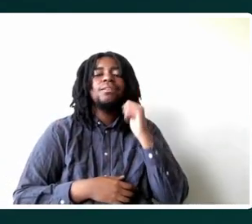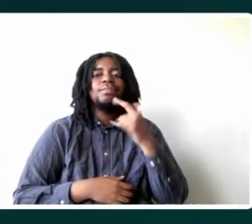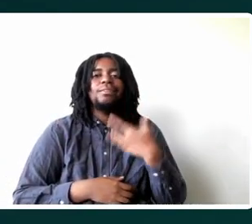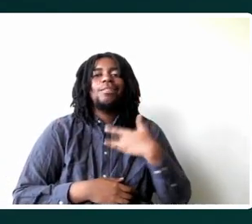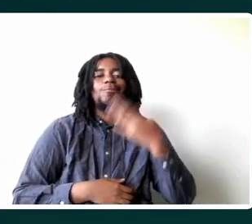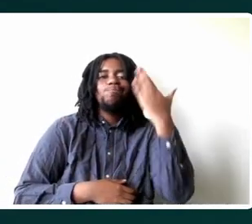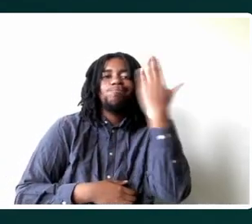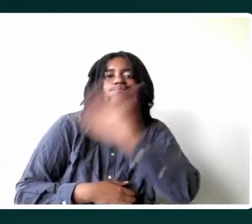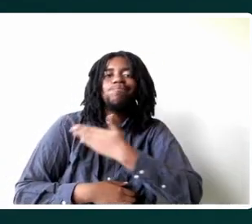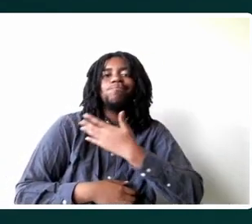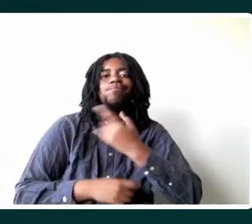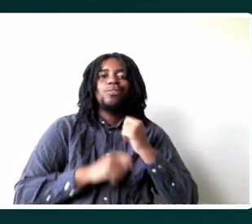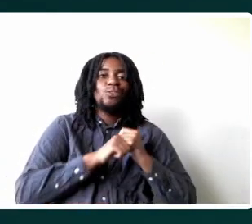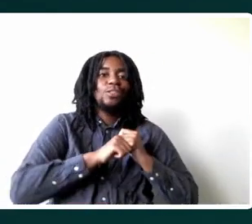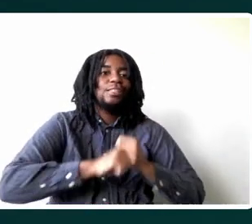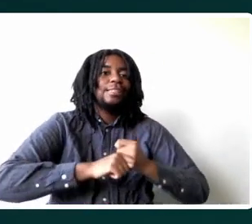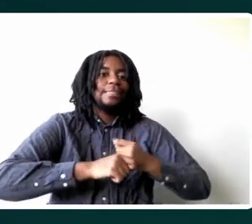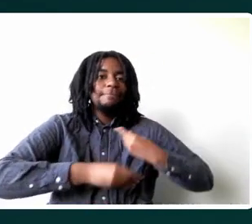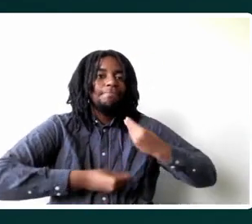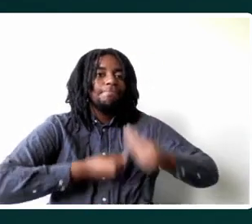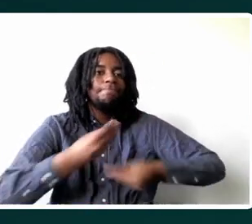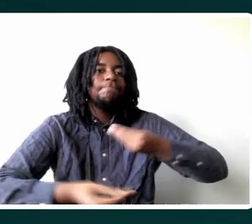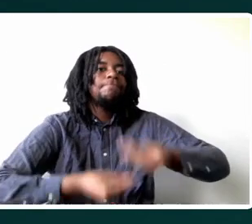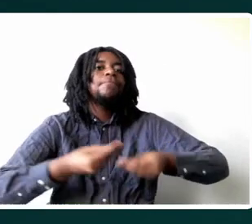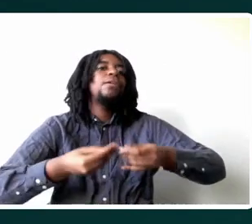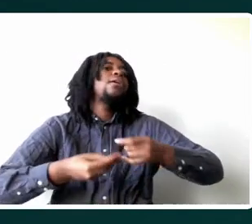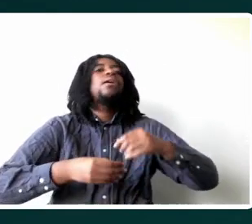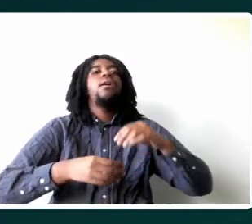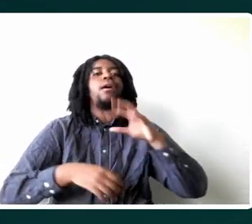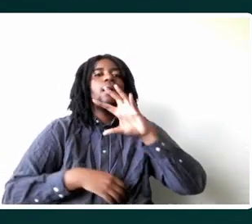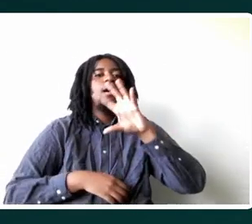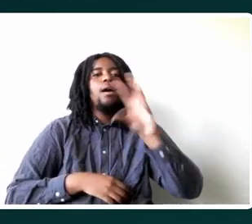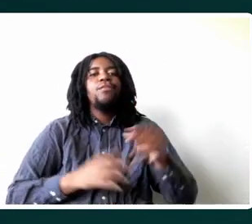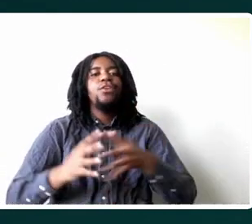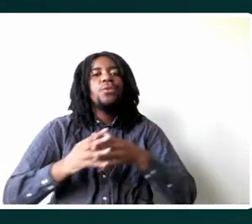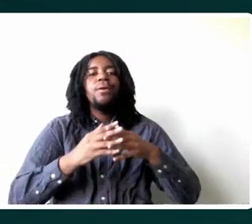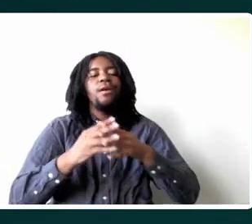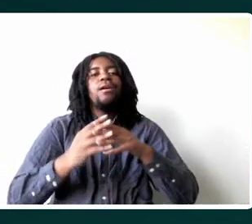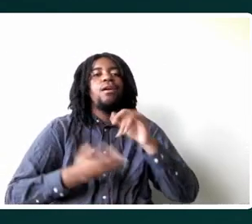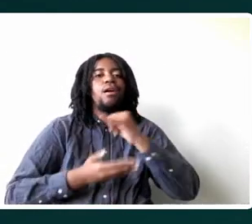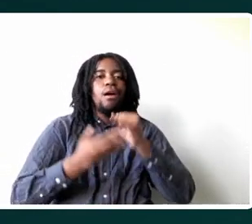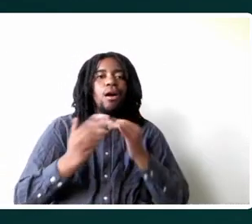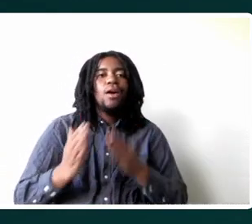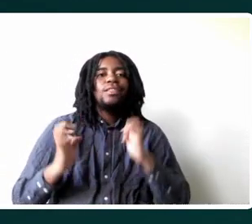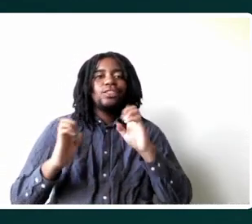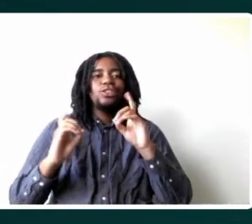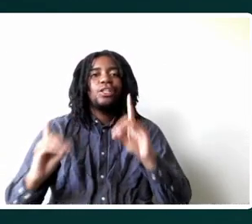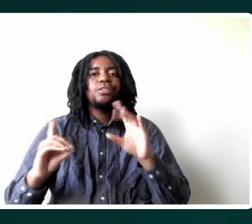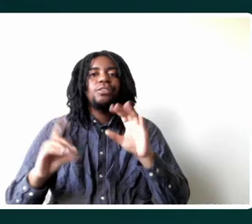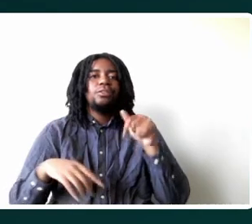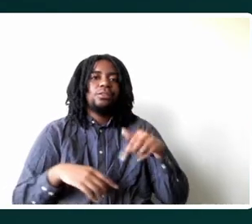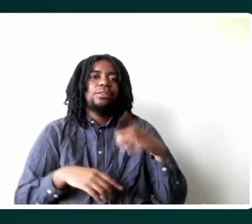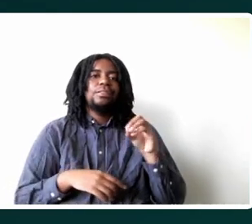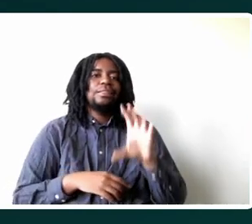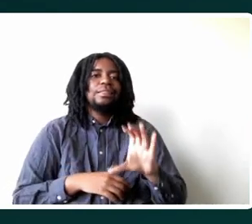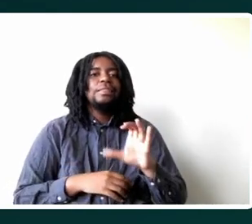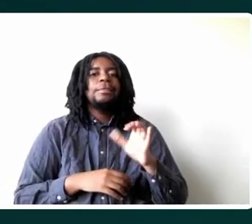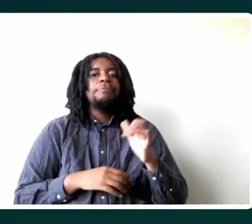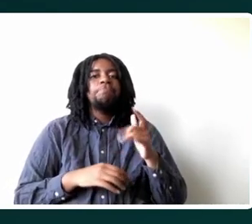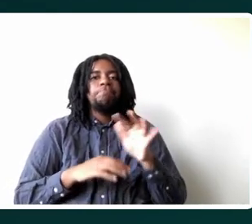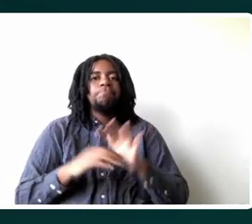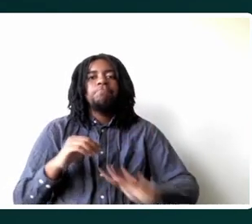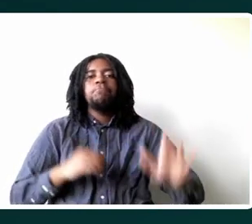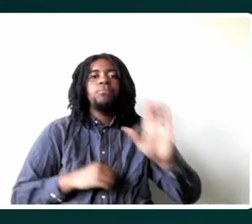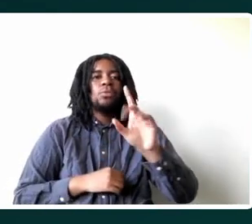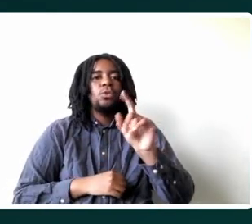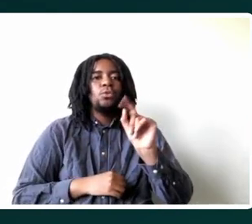and lineage of African American artist educators in Washington across the 20th century. So many